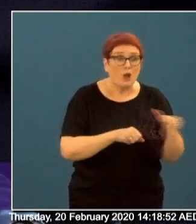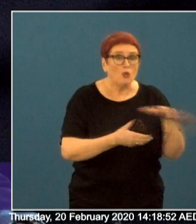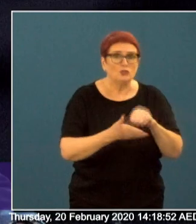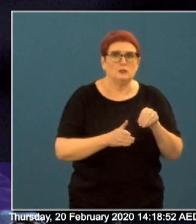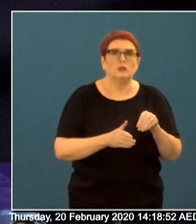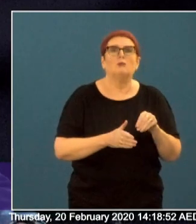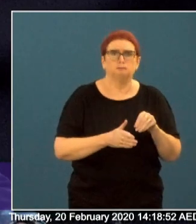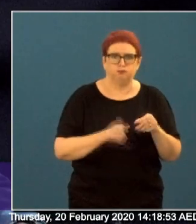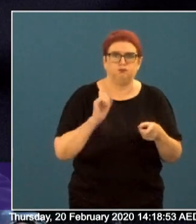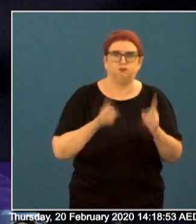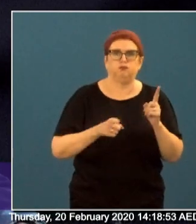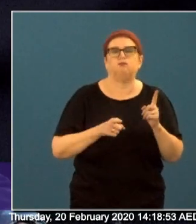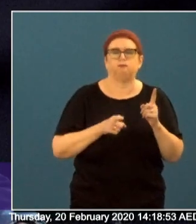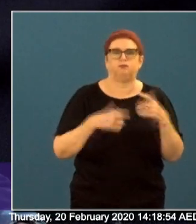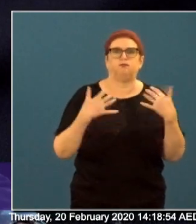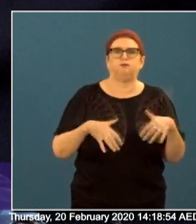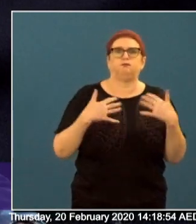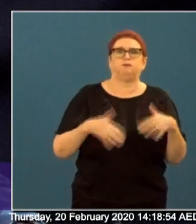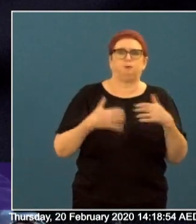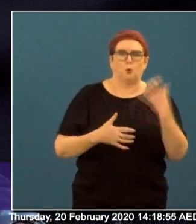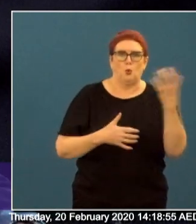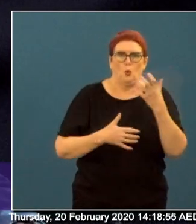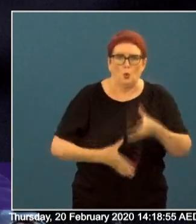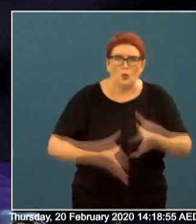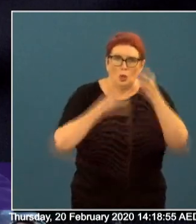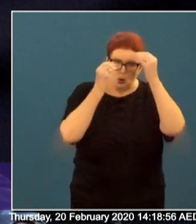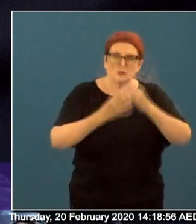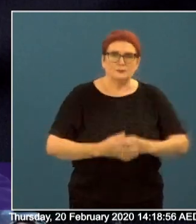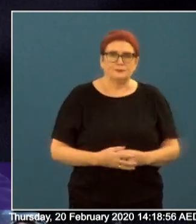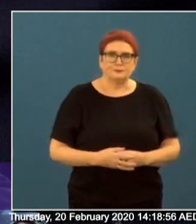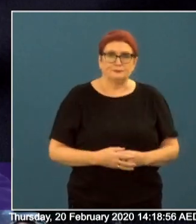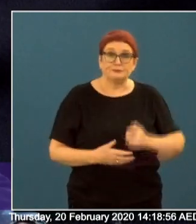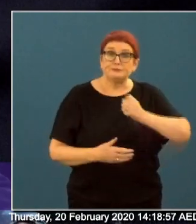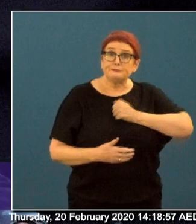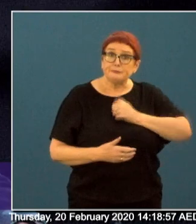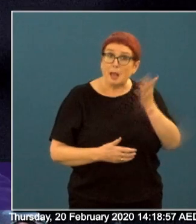In the lectures we deliver, the star of the show is the person with the disability.